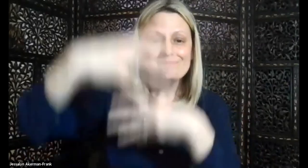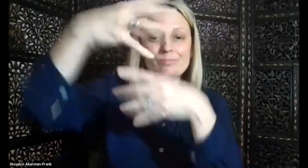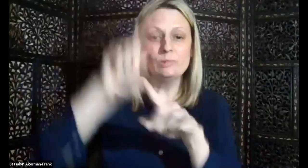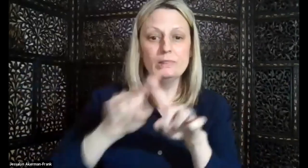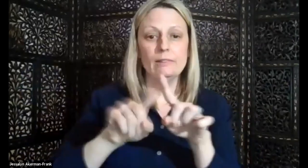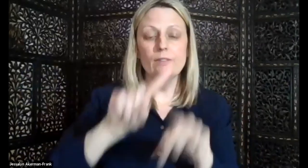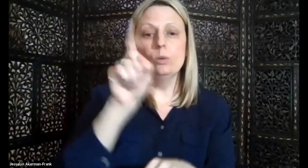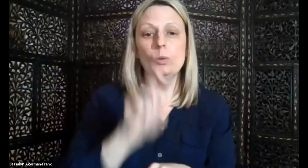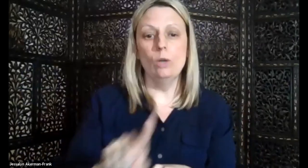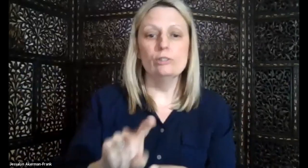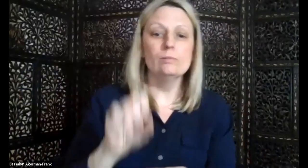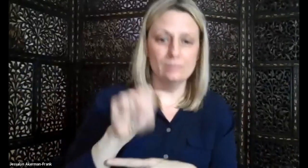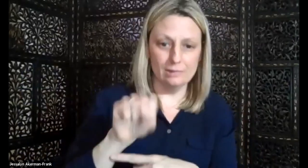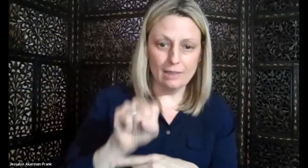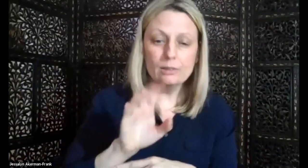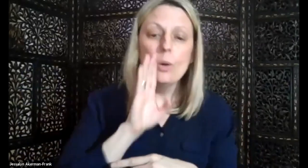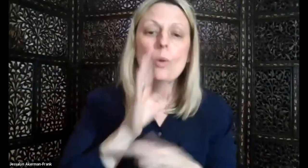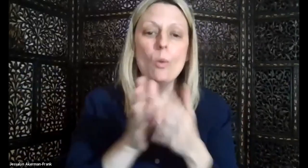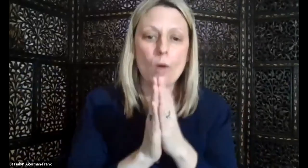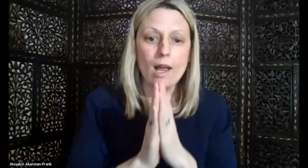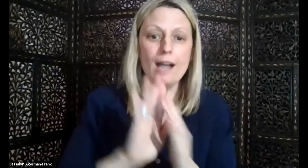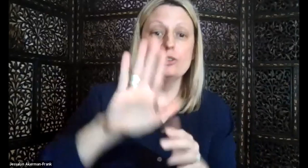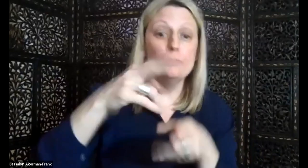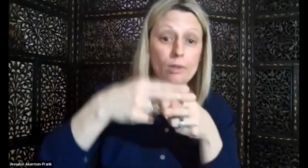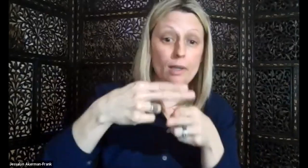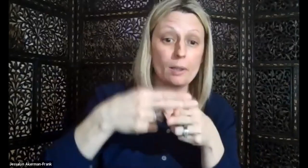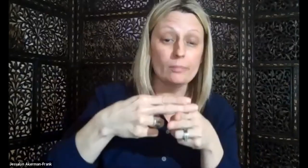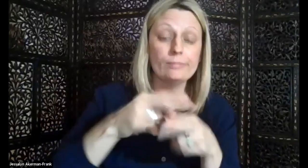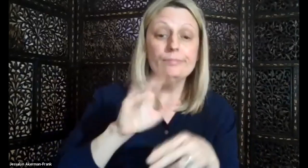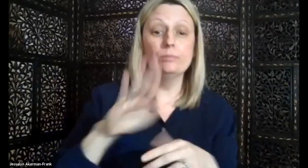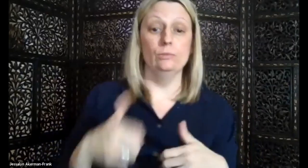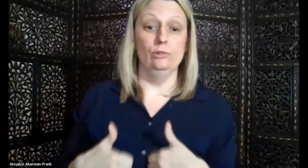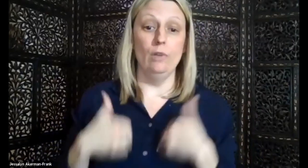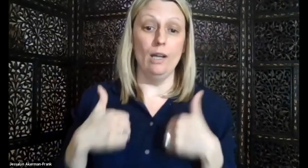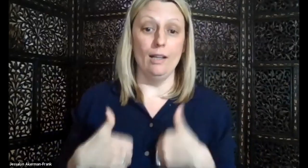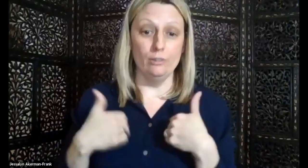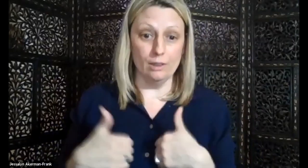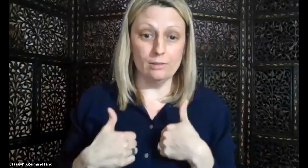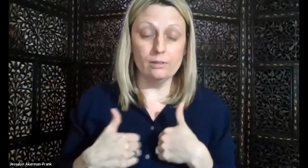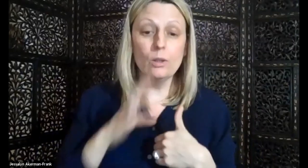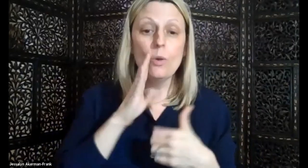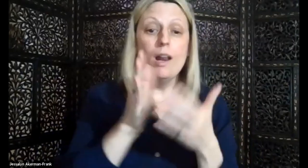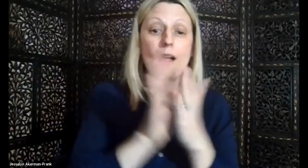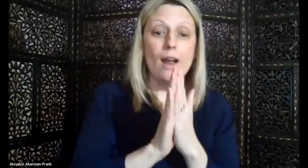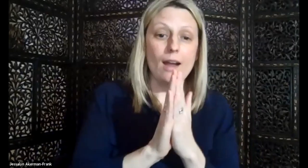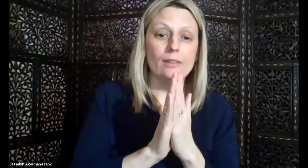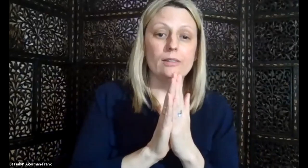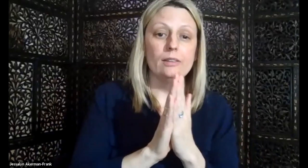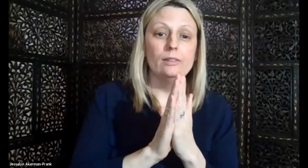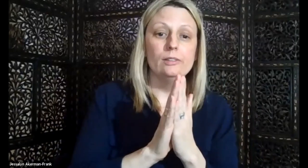Jessalyn: So, Roger, once you go in with your code it